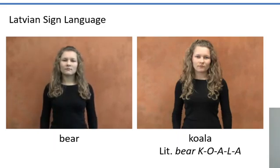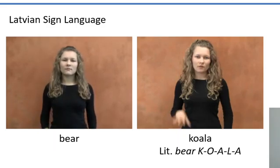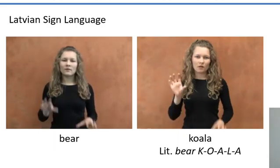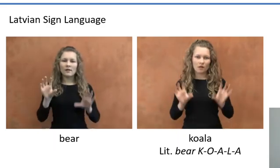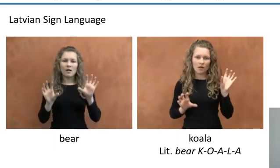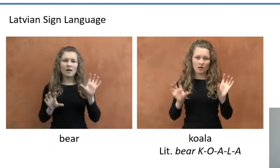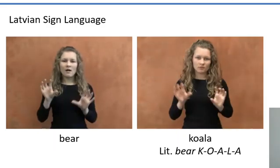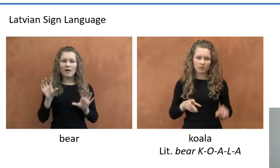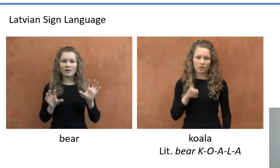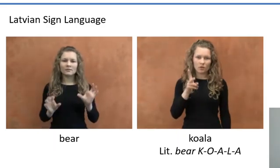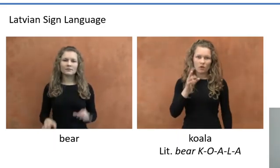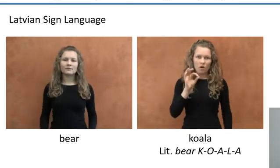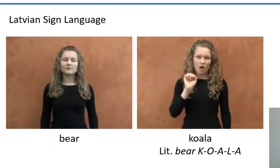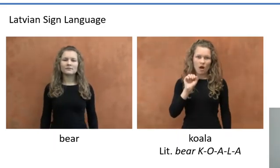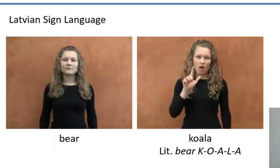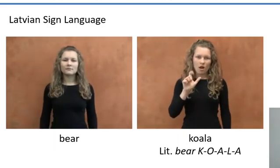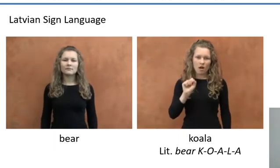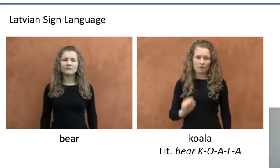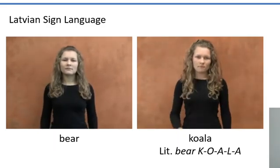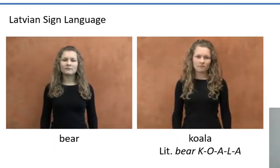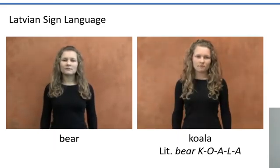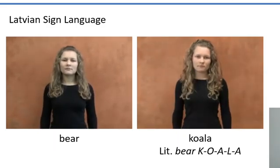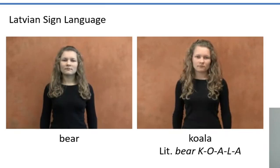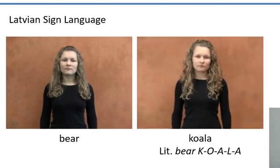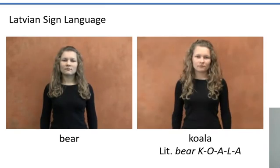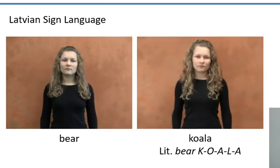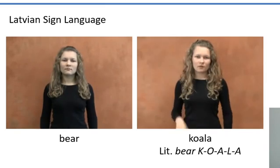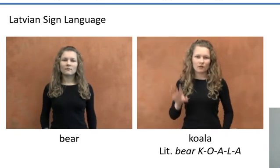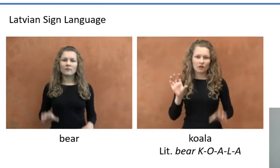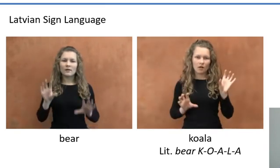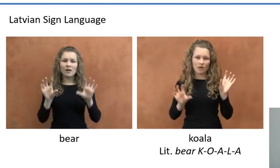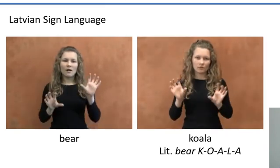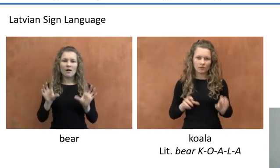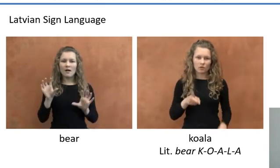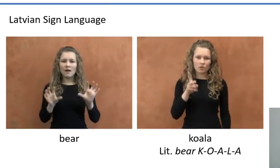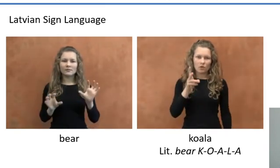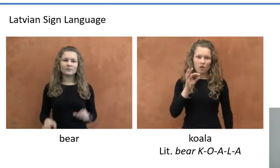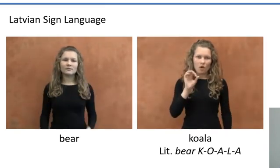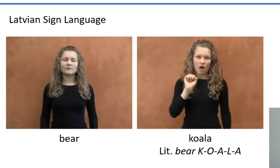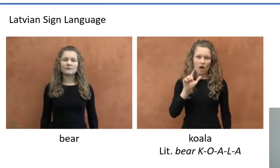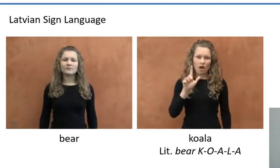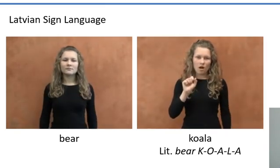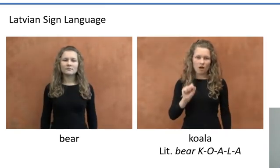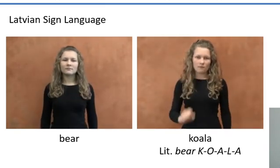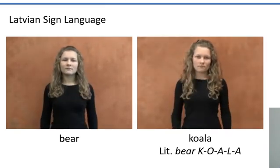word for "koala"